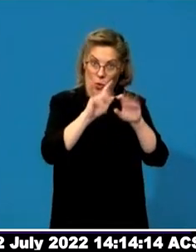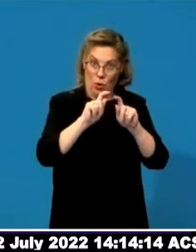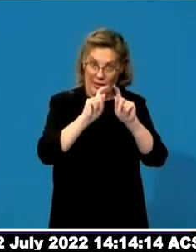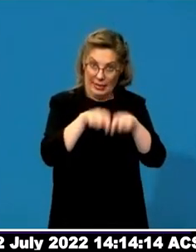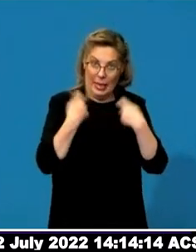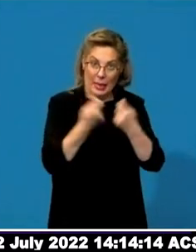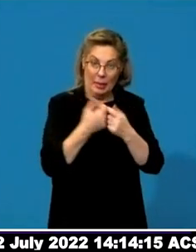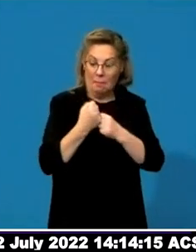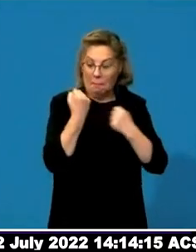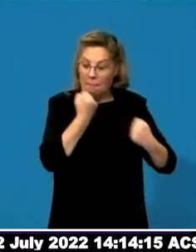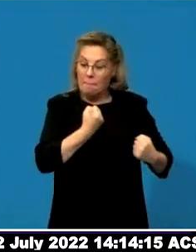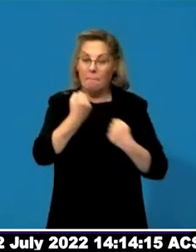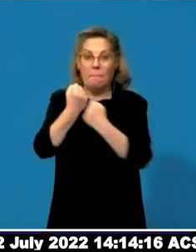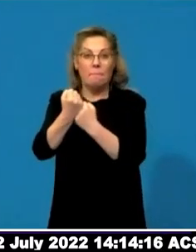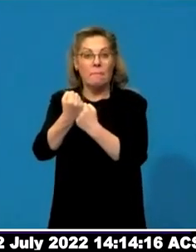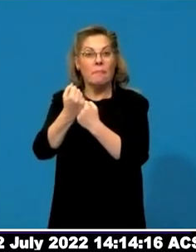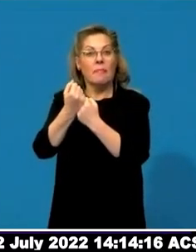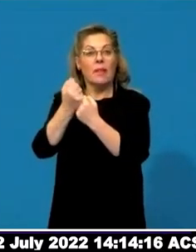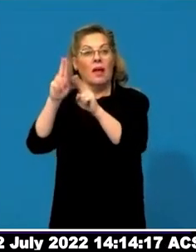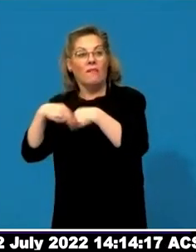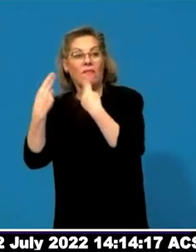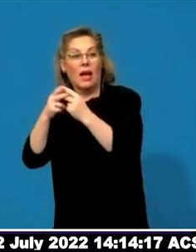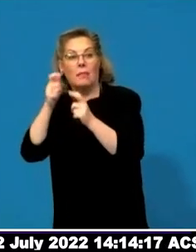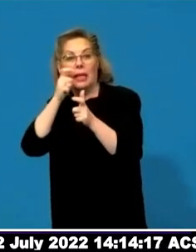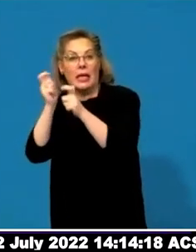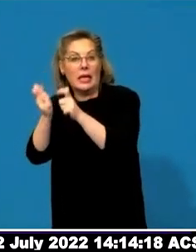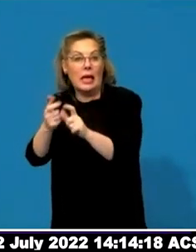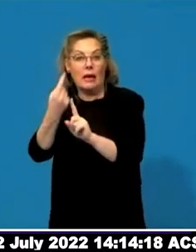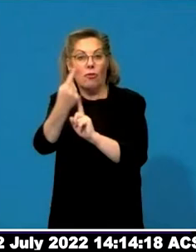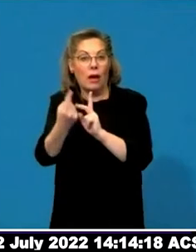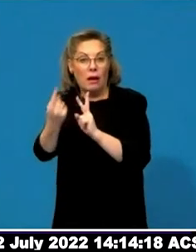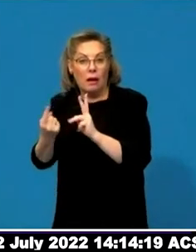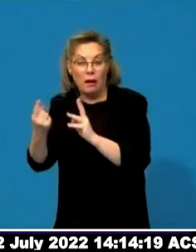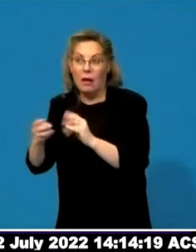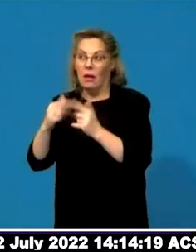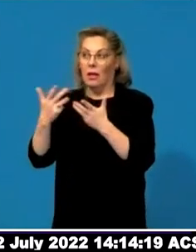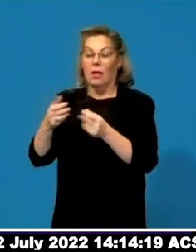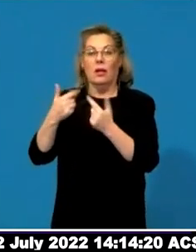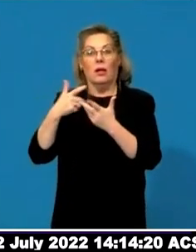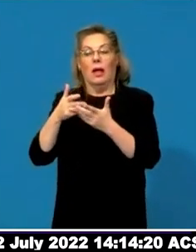including the NDIS. That "they" - I assume that means the team -